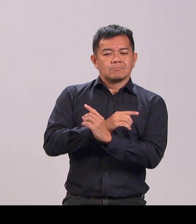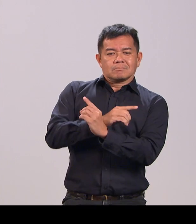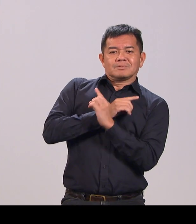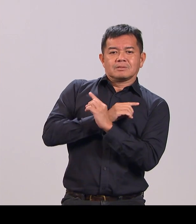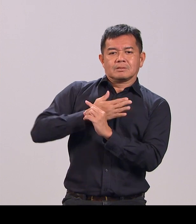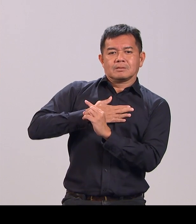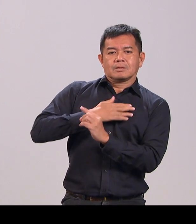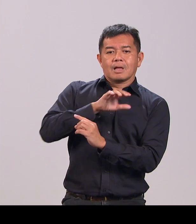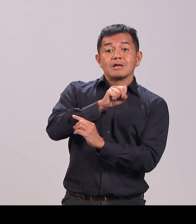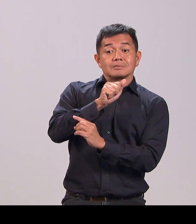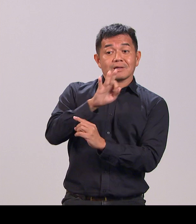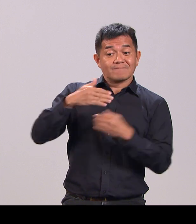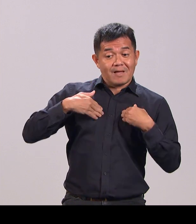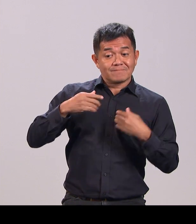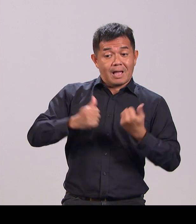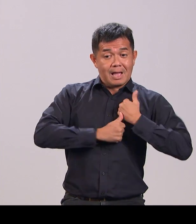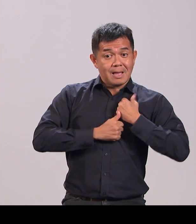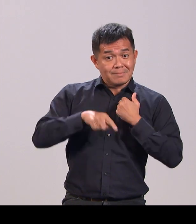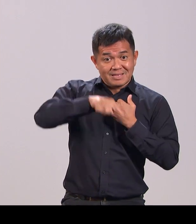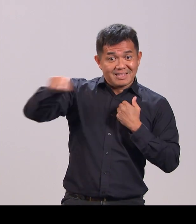But as a small country, we also need a network of friends.